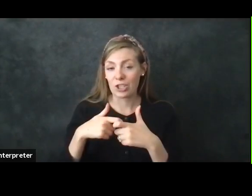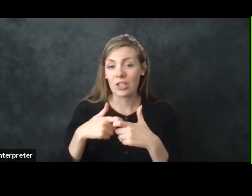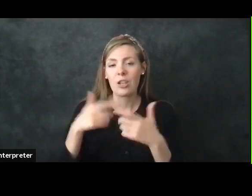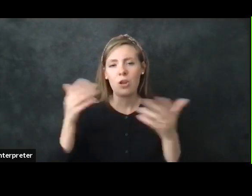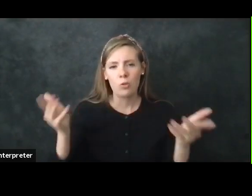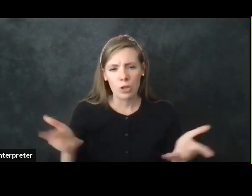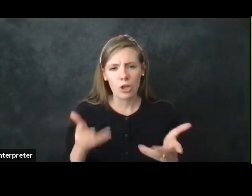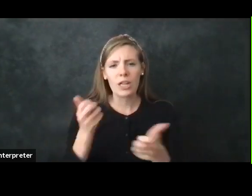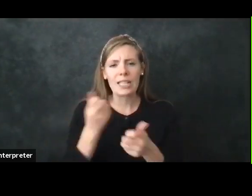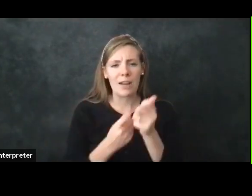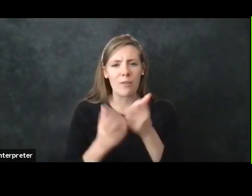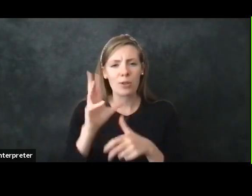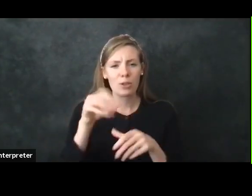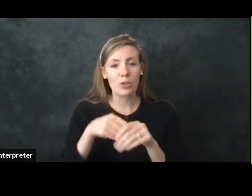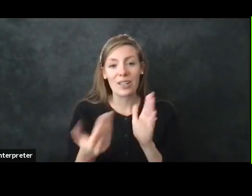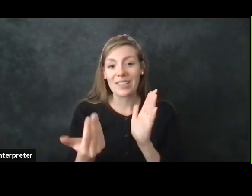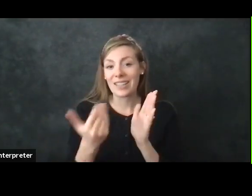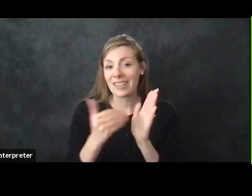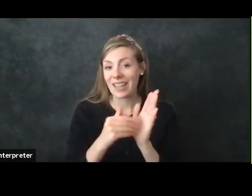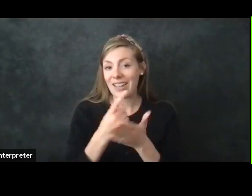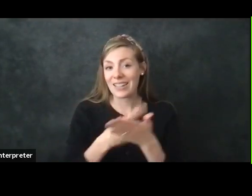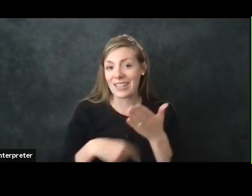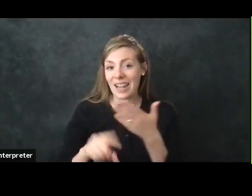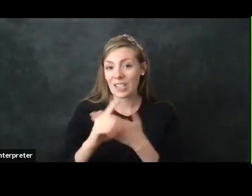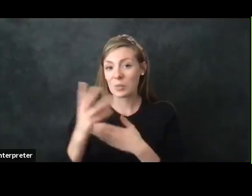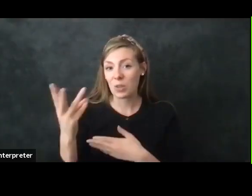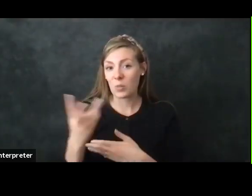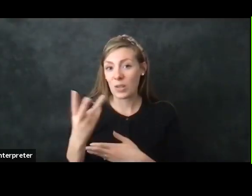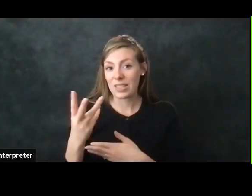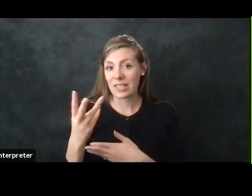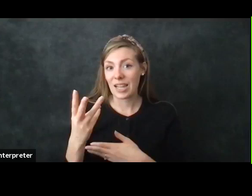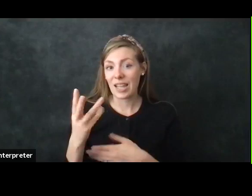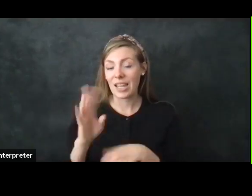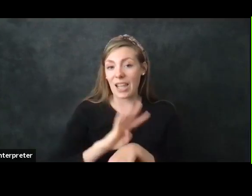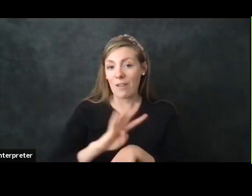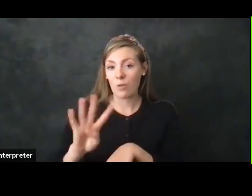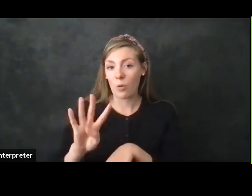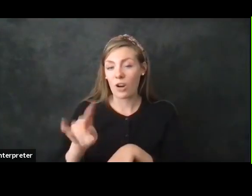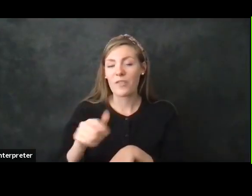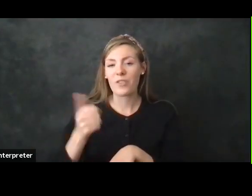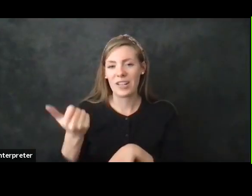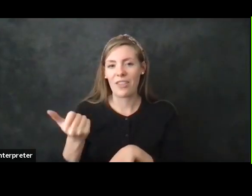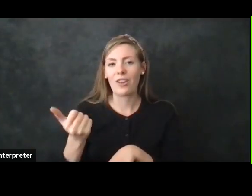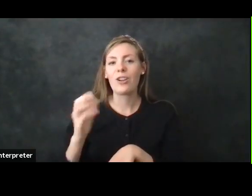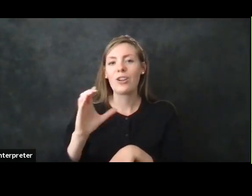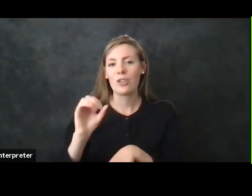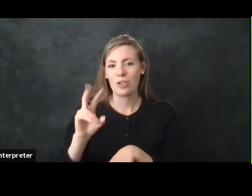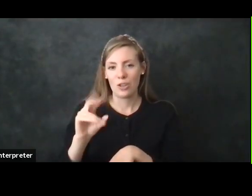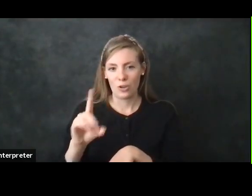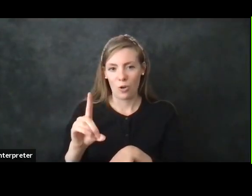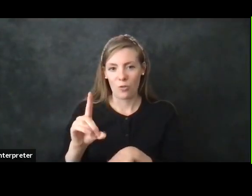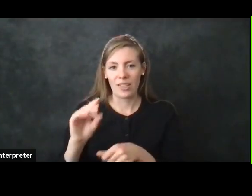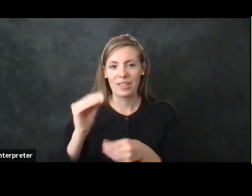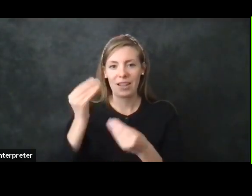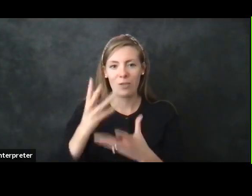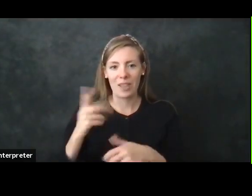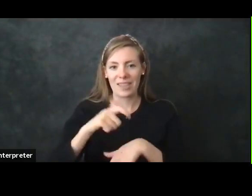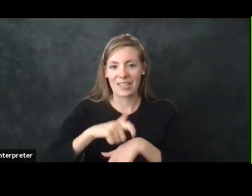to join us again next Wednesday at 04:00 p.m. For another a COVID update that time. Until then, stay safe.